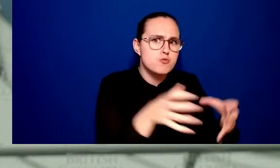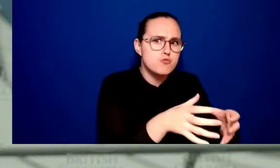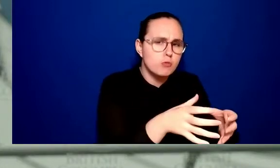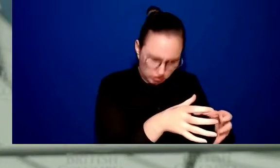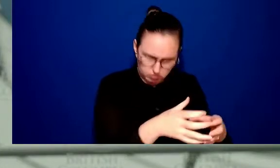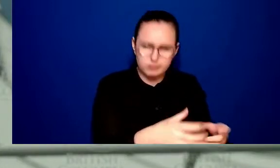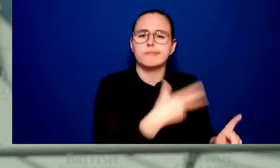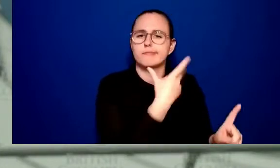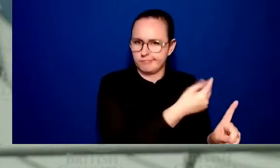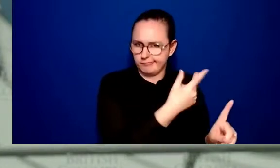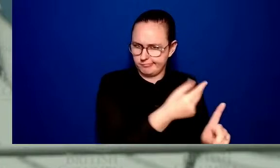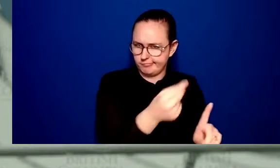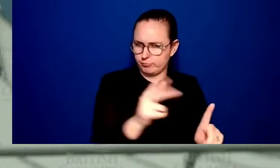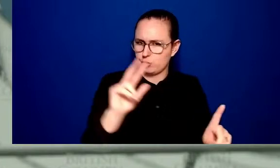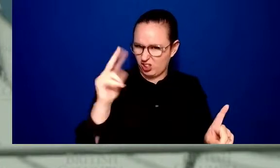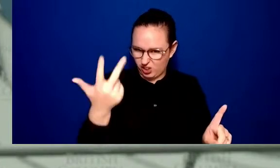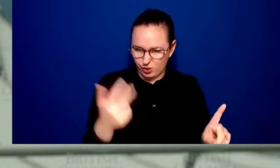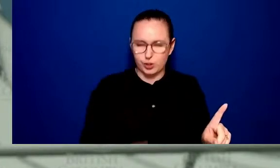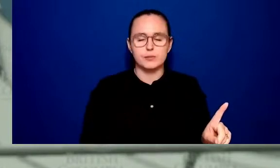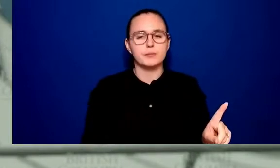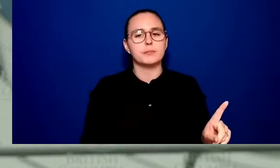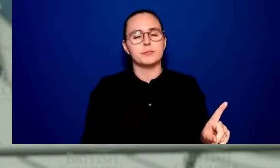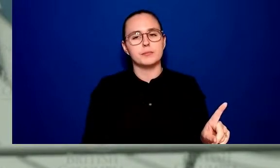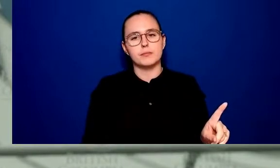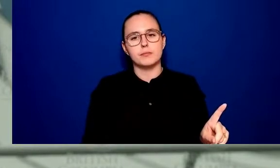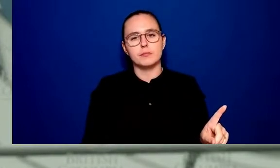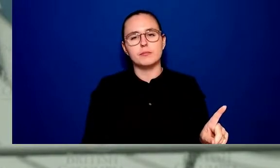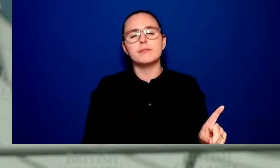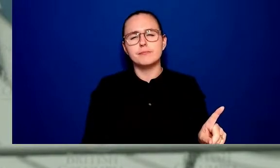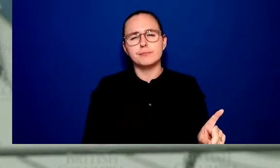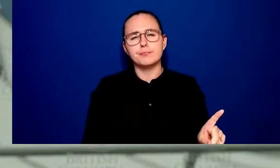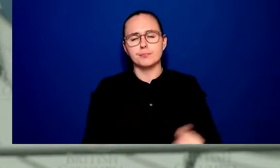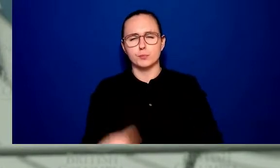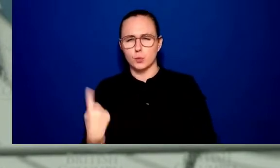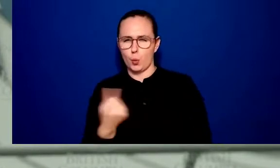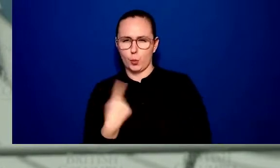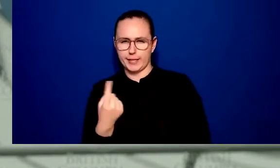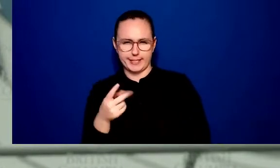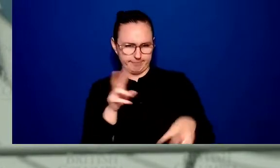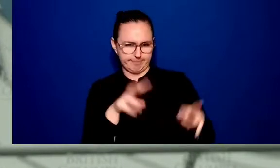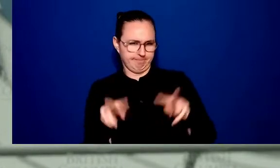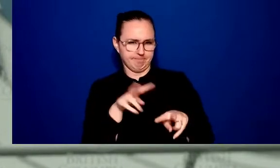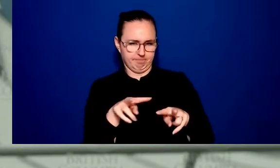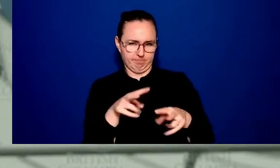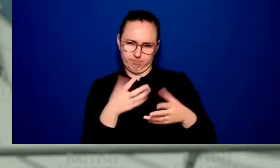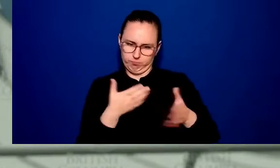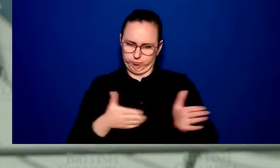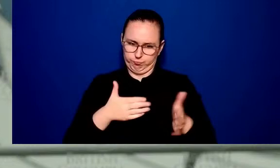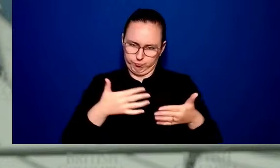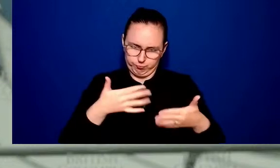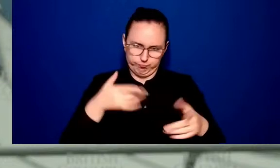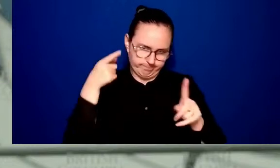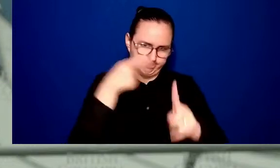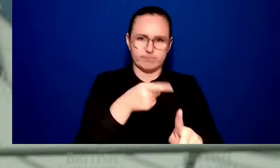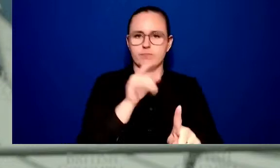at how we might roll those out in the future. I want to assure